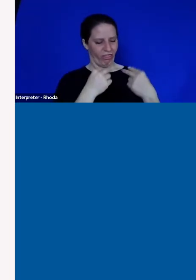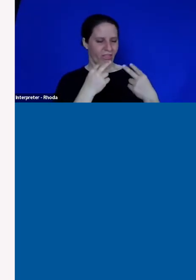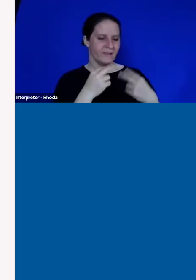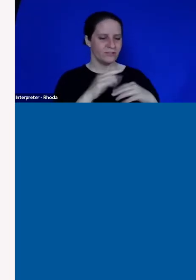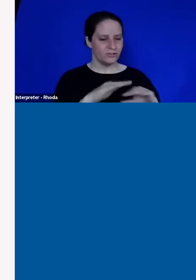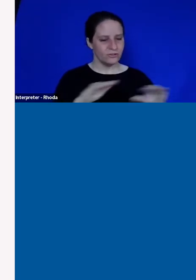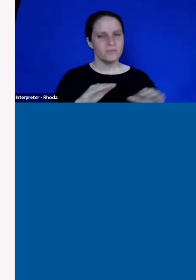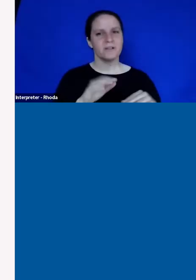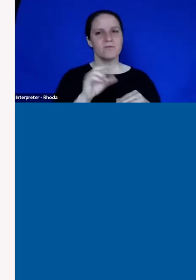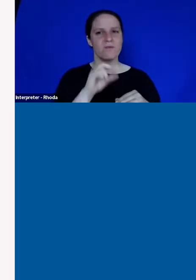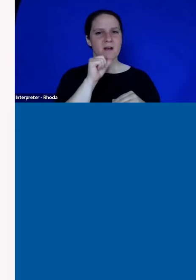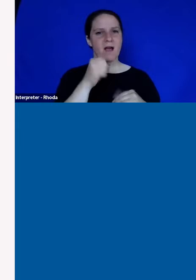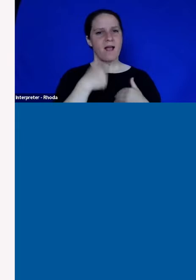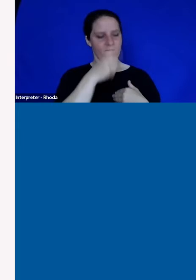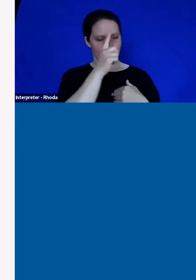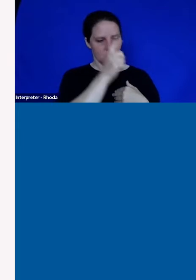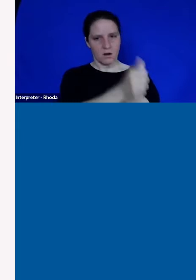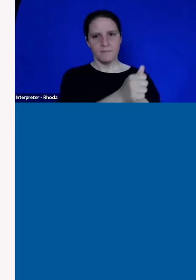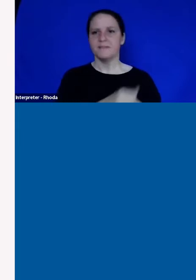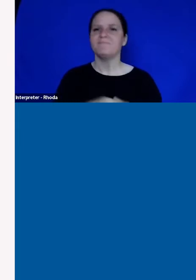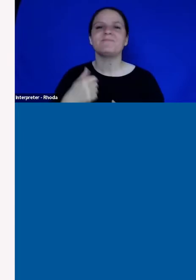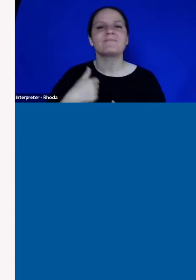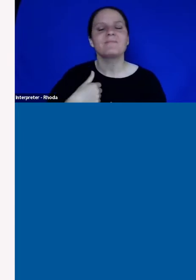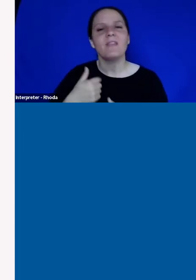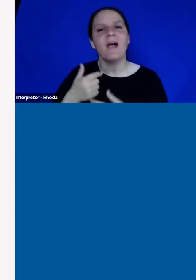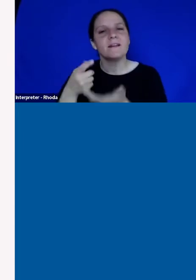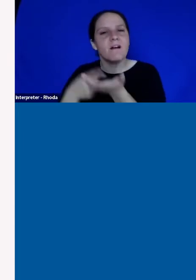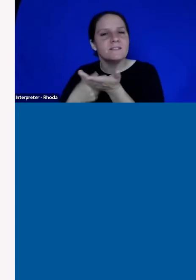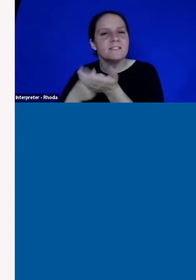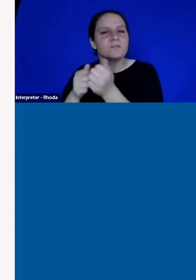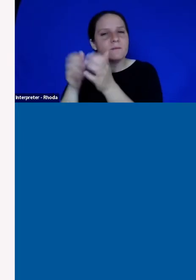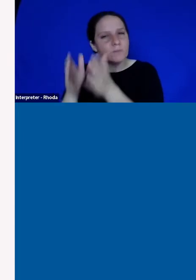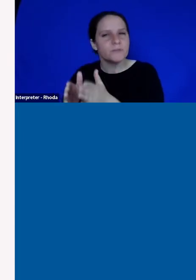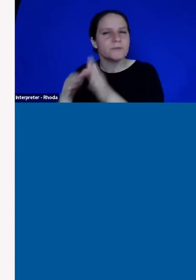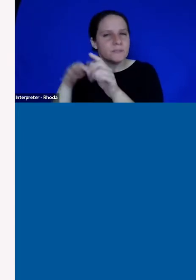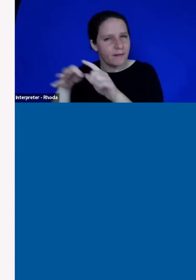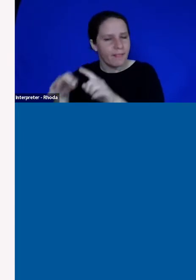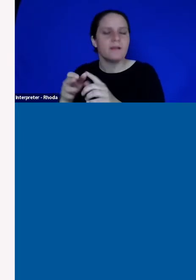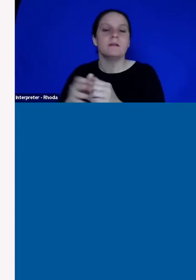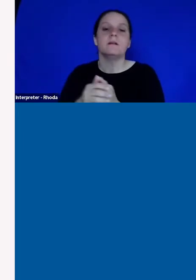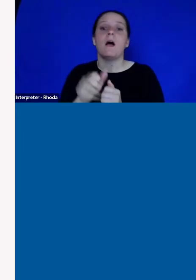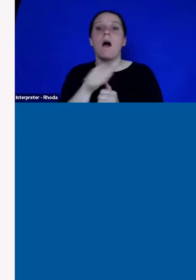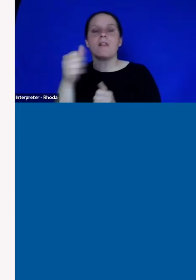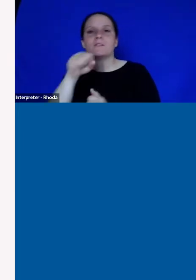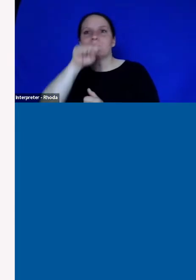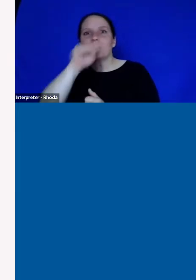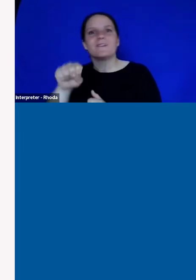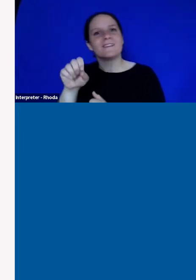I had a conversation with Catherine Haguardi who discussed that, yet to others they love using it, it's a very accessible font,